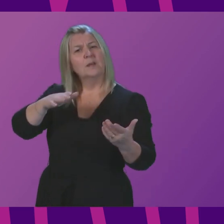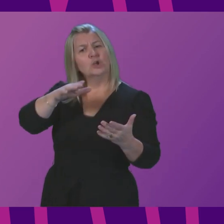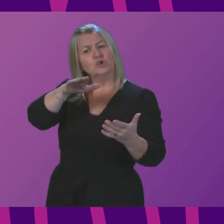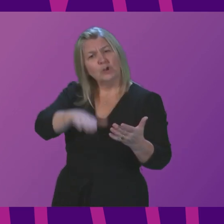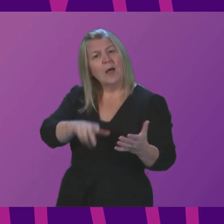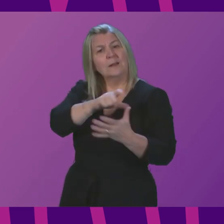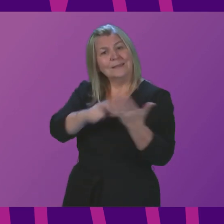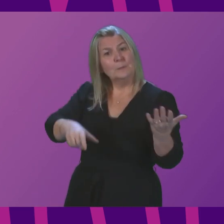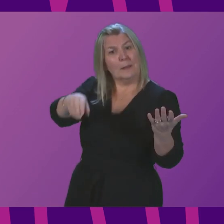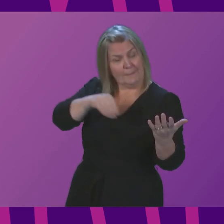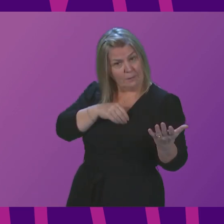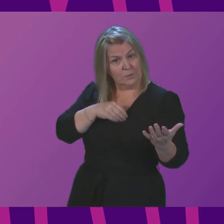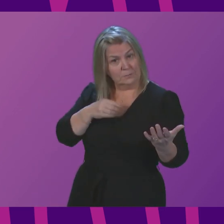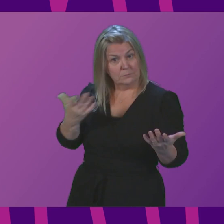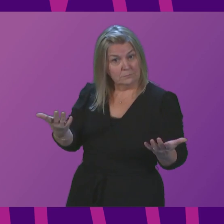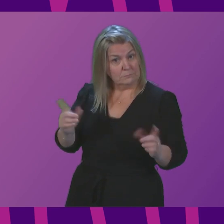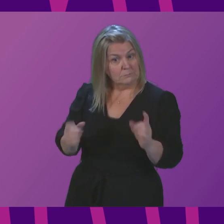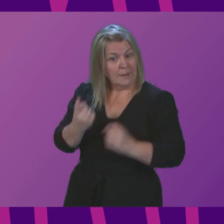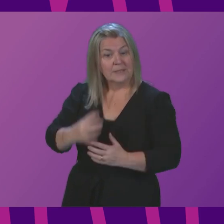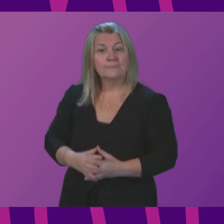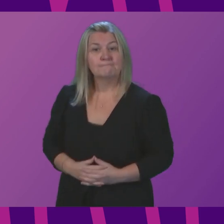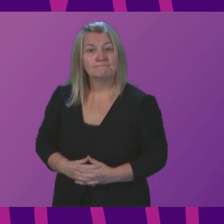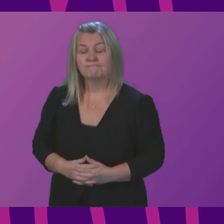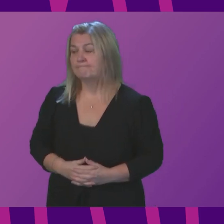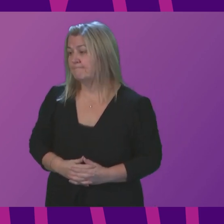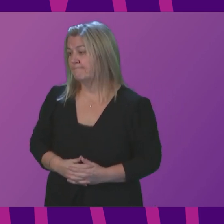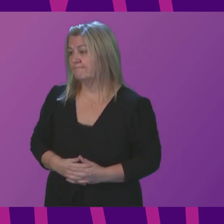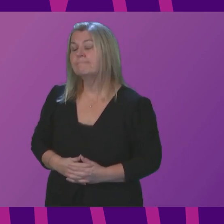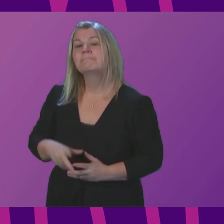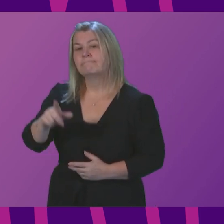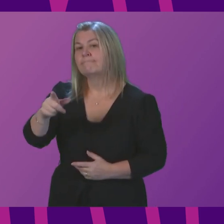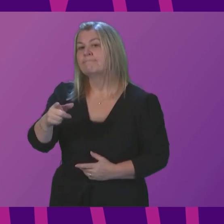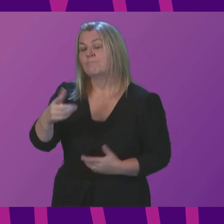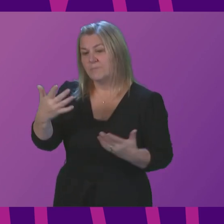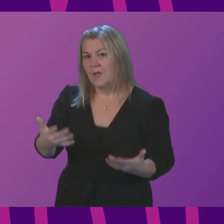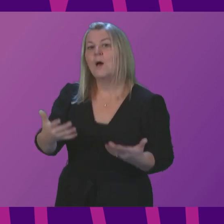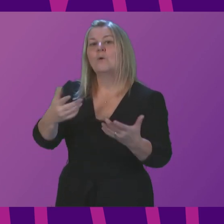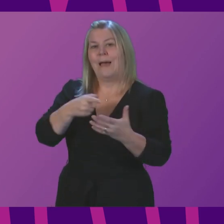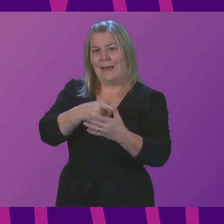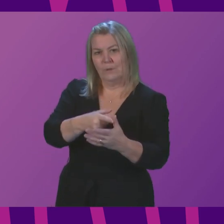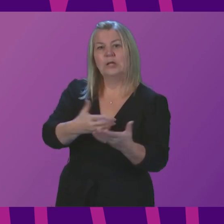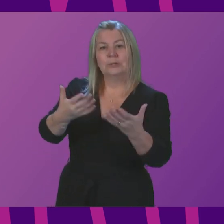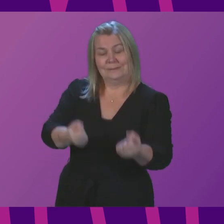Social Security Scotland began accepting applications for the child disability payment on Monday,